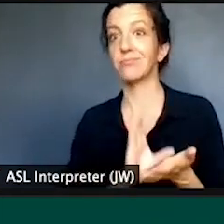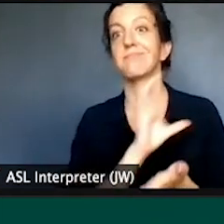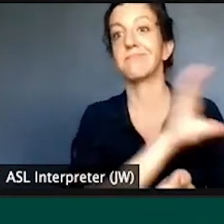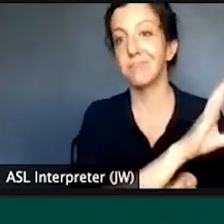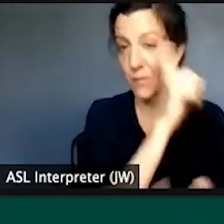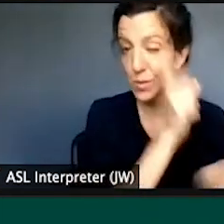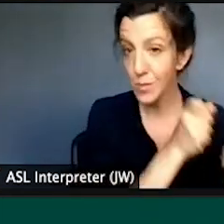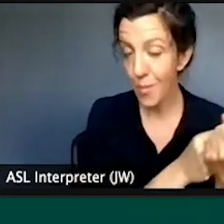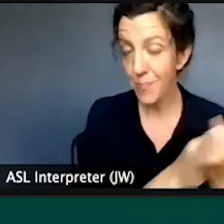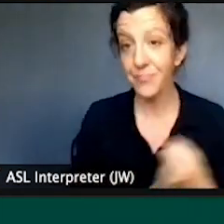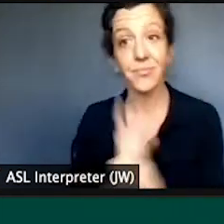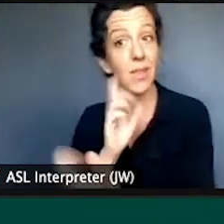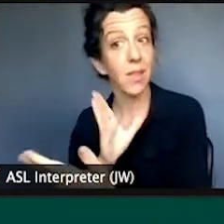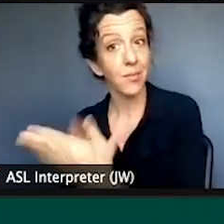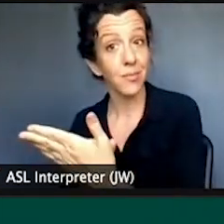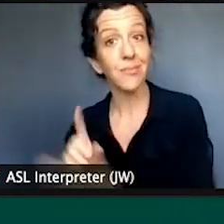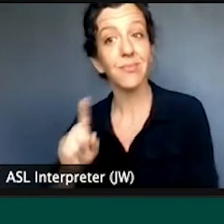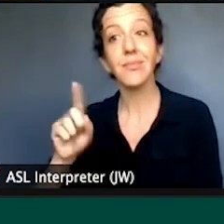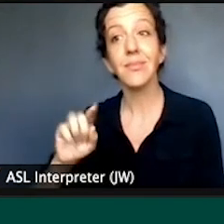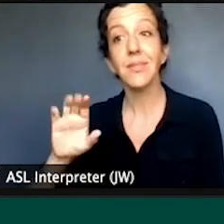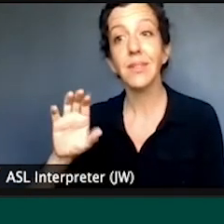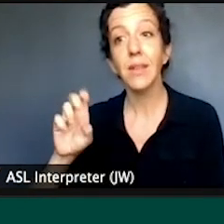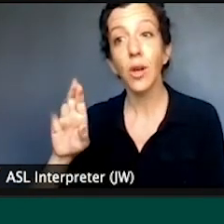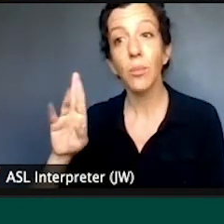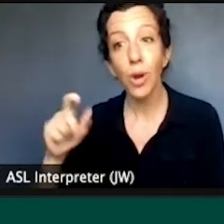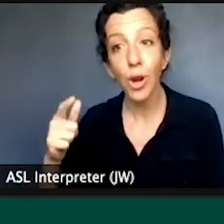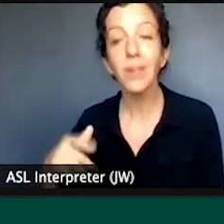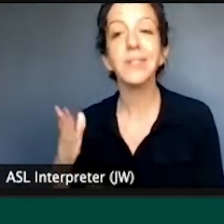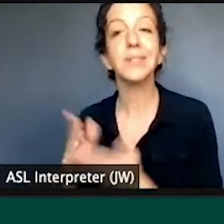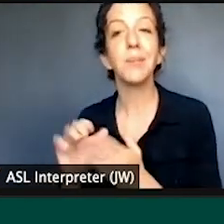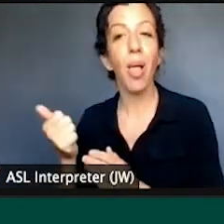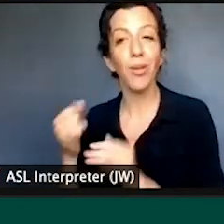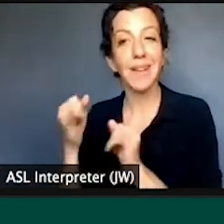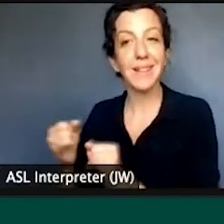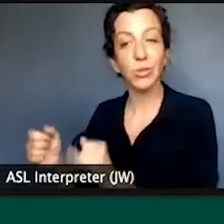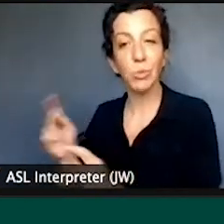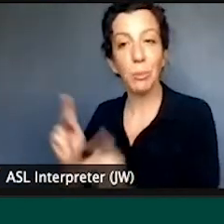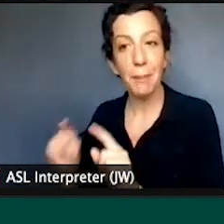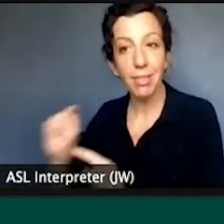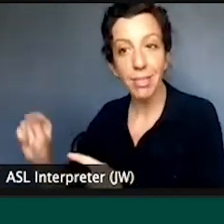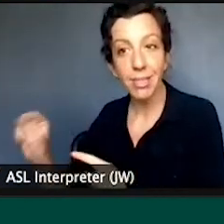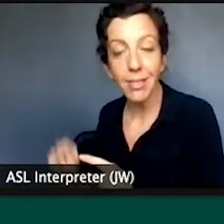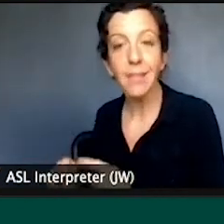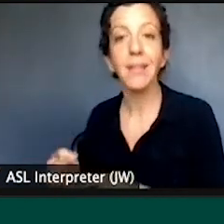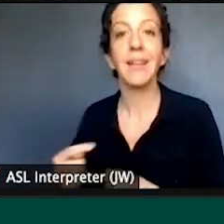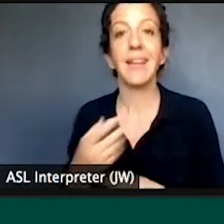under current sentencing laws would go to prison. Whereas otherwise, if they were under current law only convicted